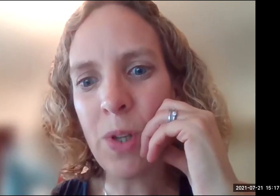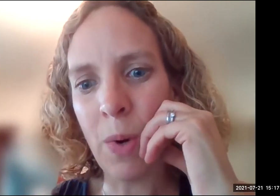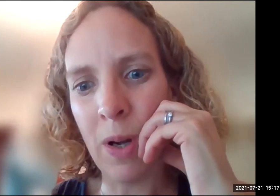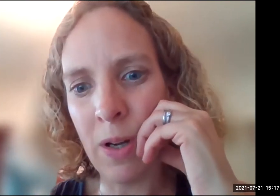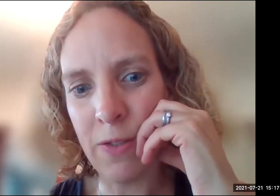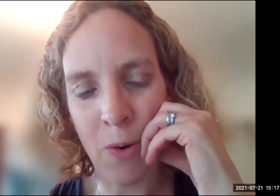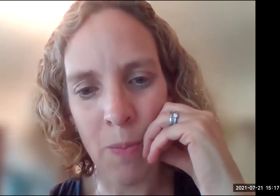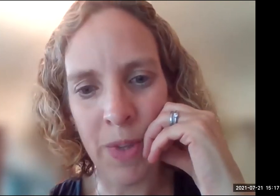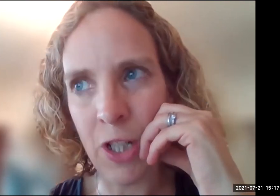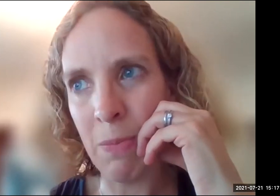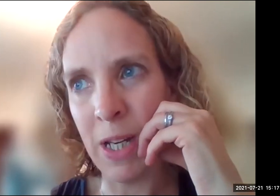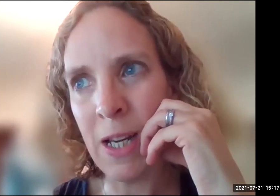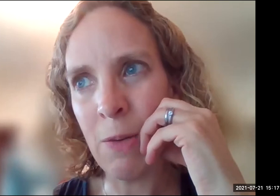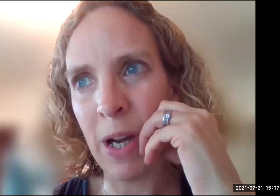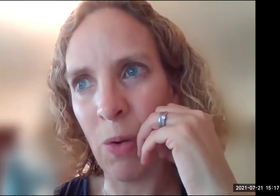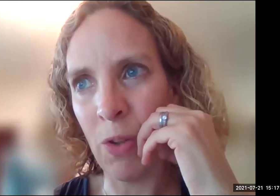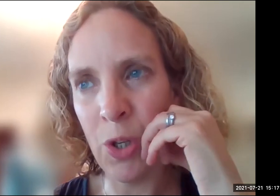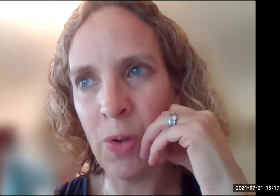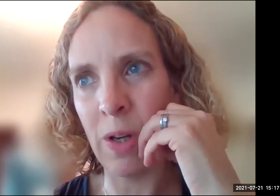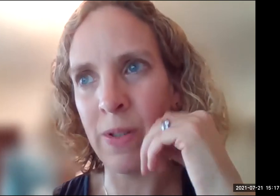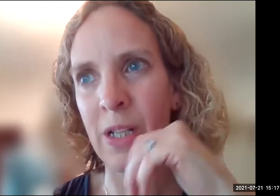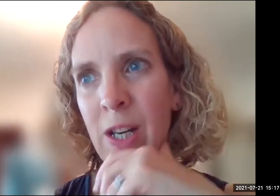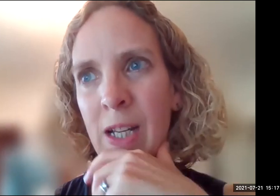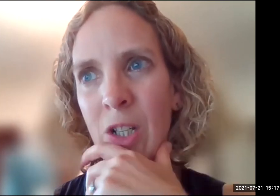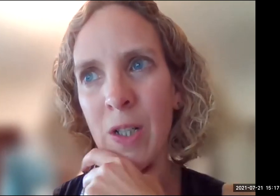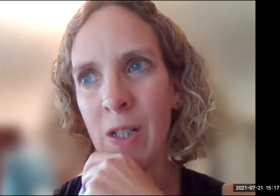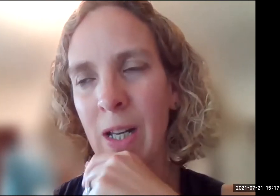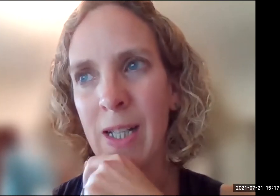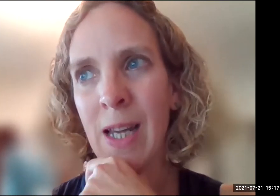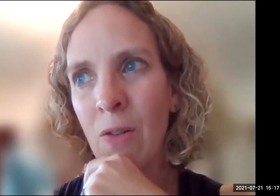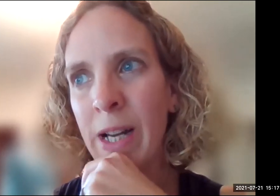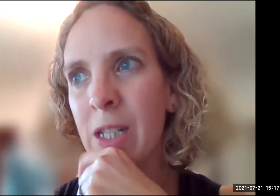do to make sure that children with disabilities are gaining quality